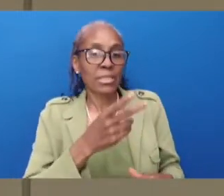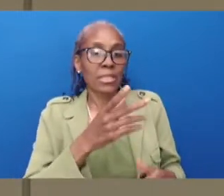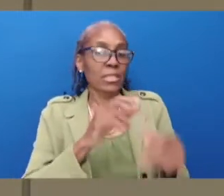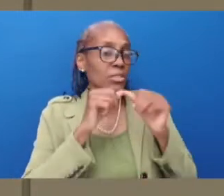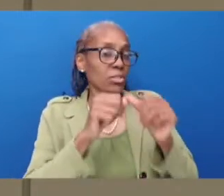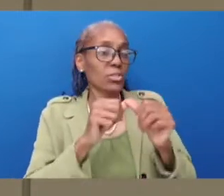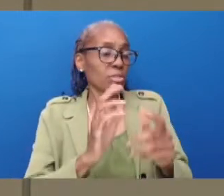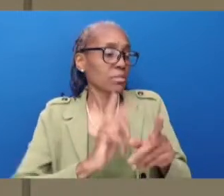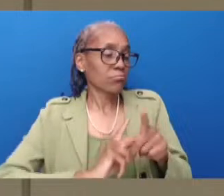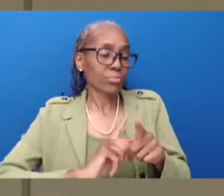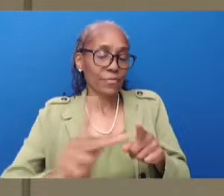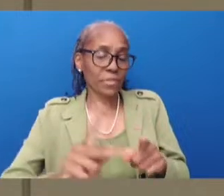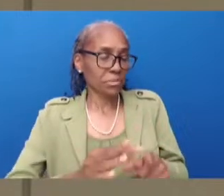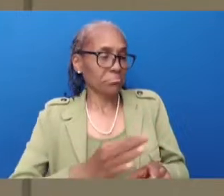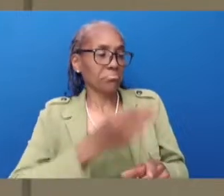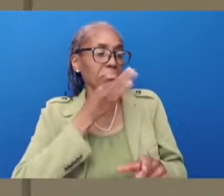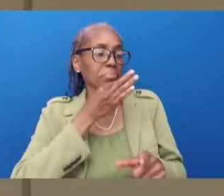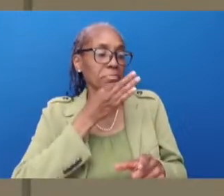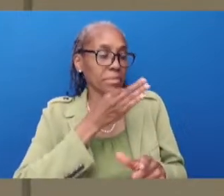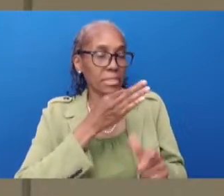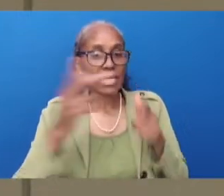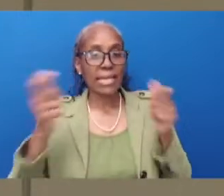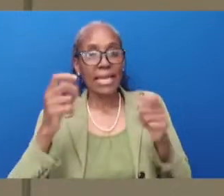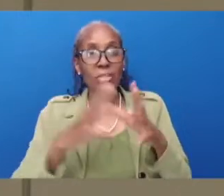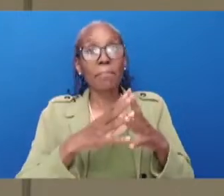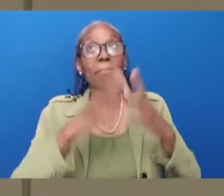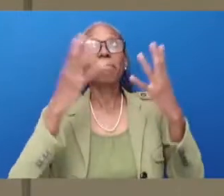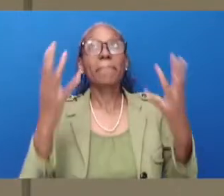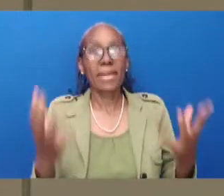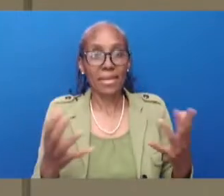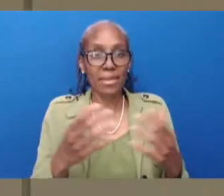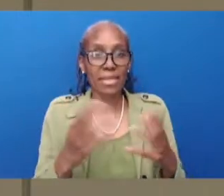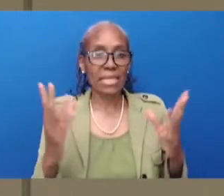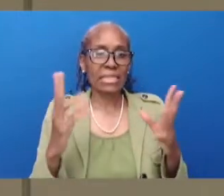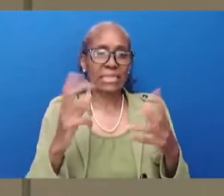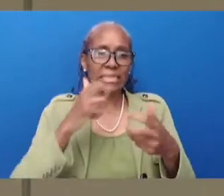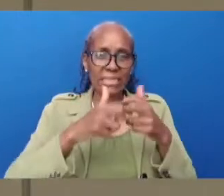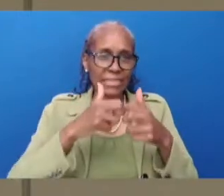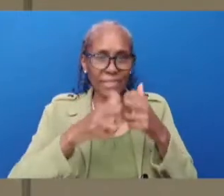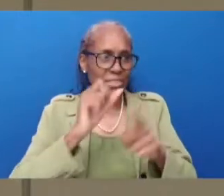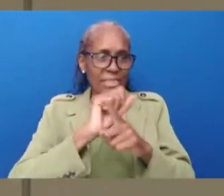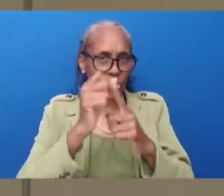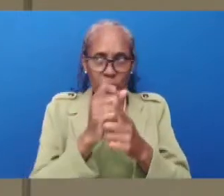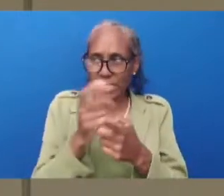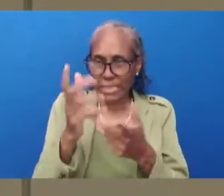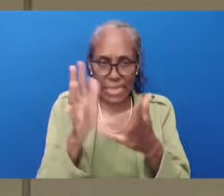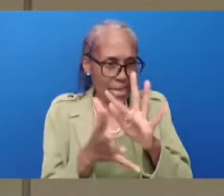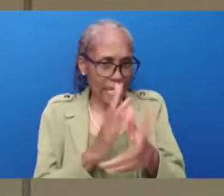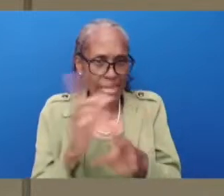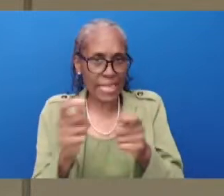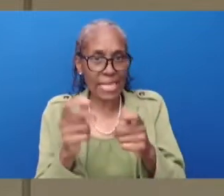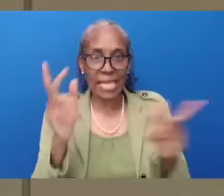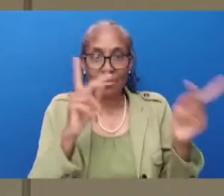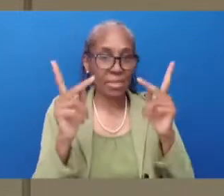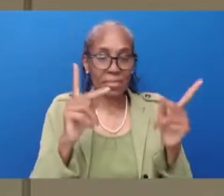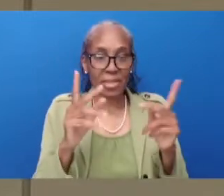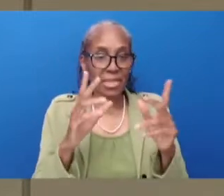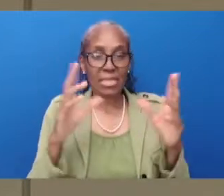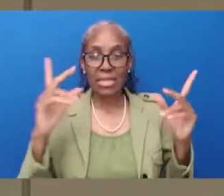MUCH RESPECT I HAVE FOR YOU